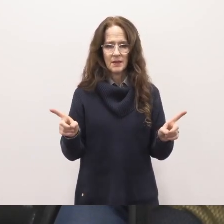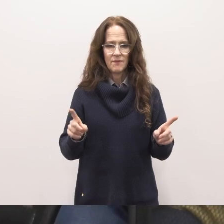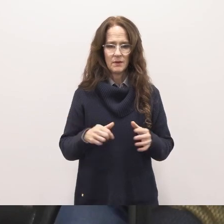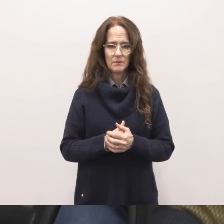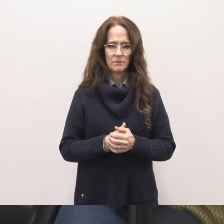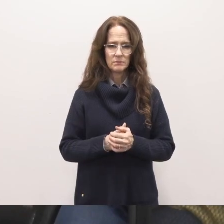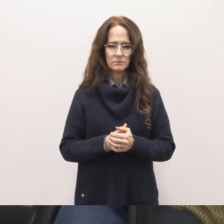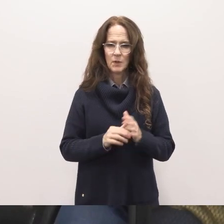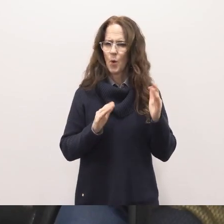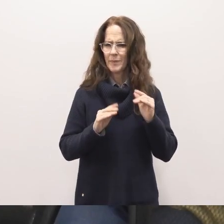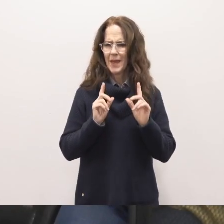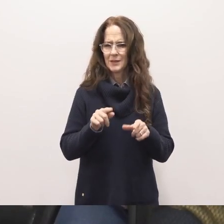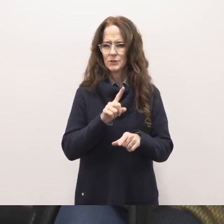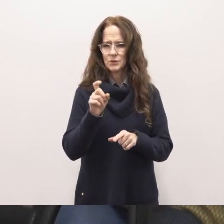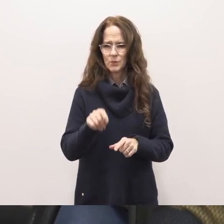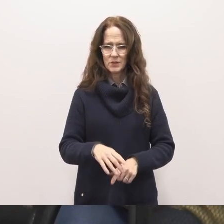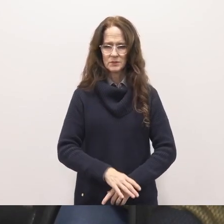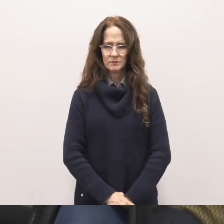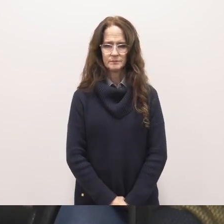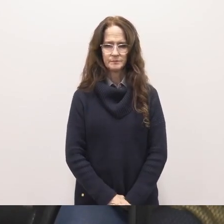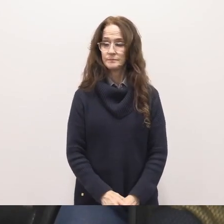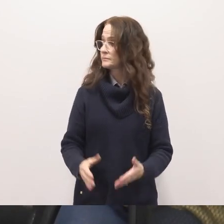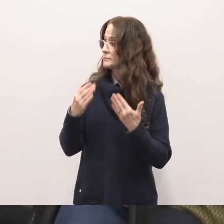I hope that answers your question. Yeah, thank you. - Okay.